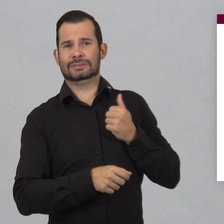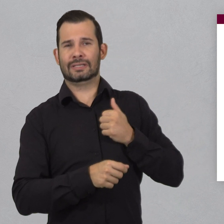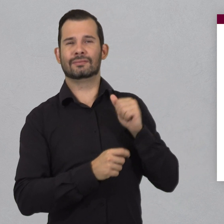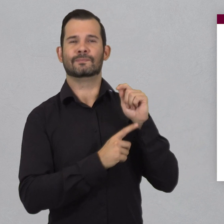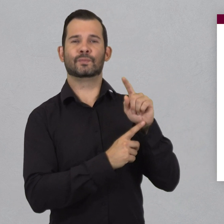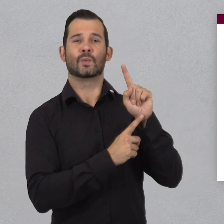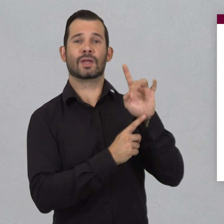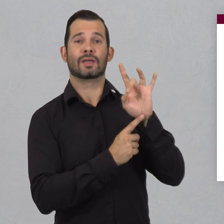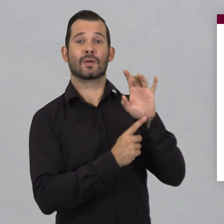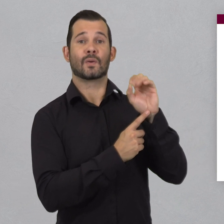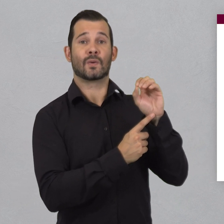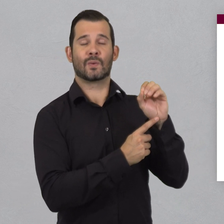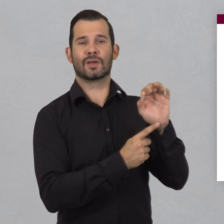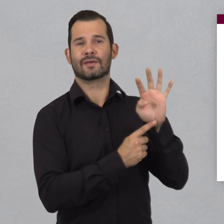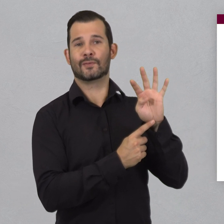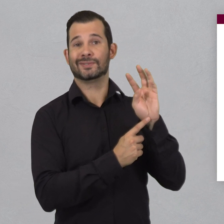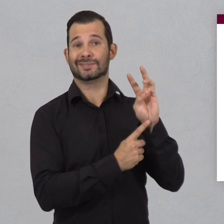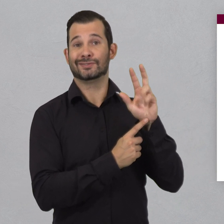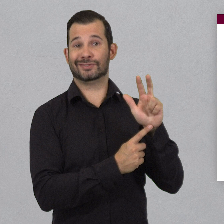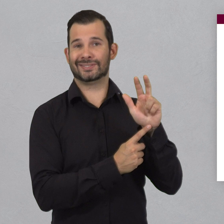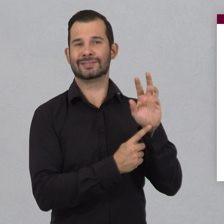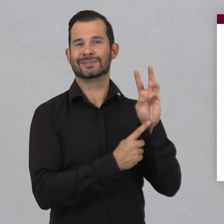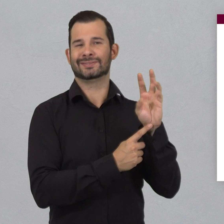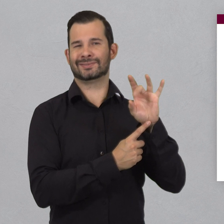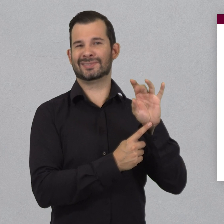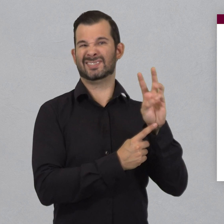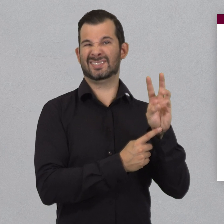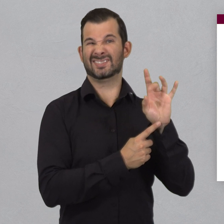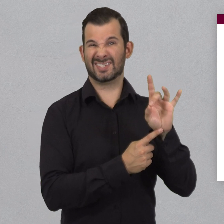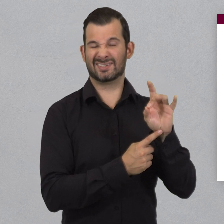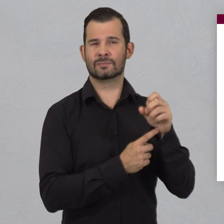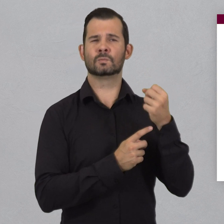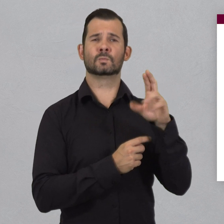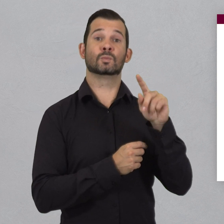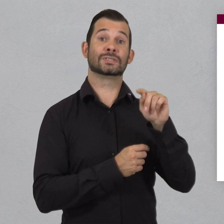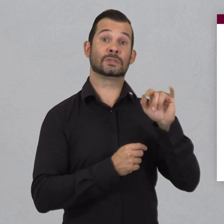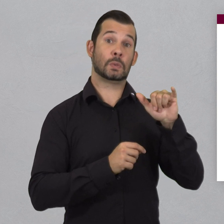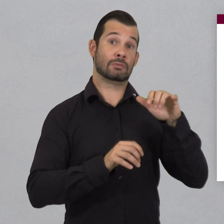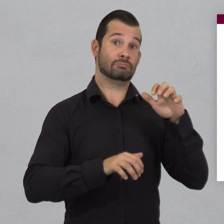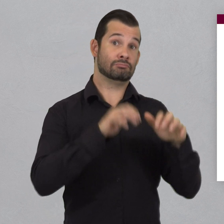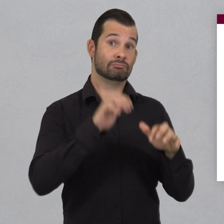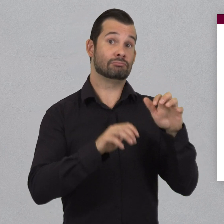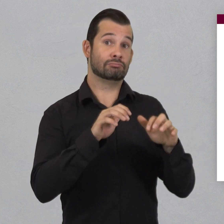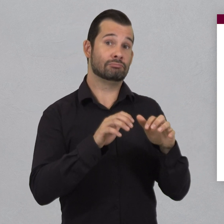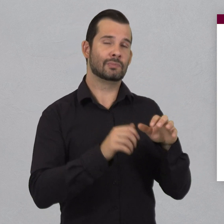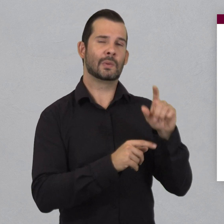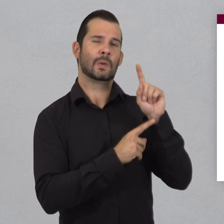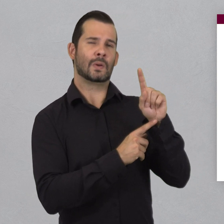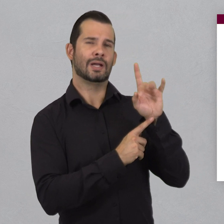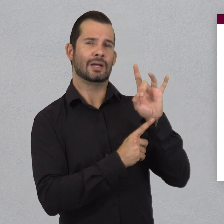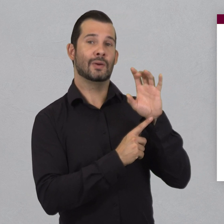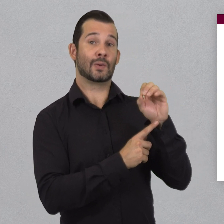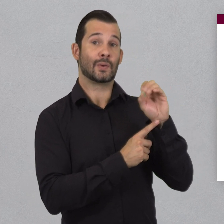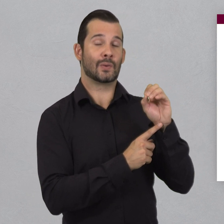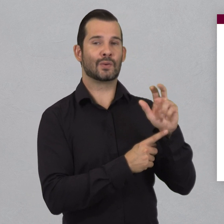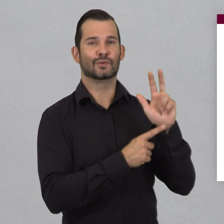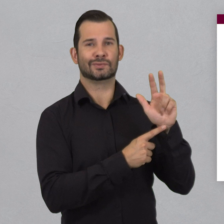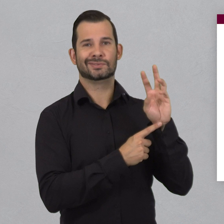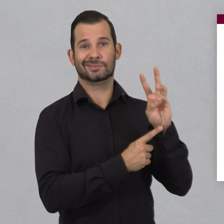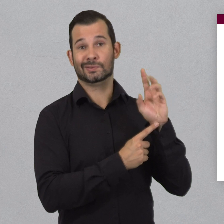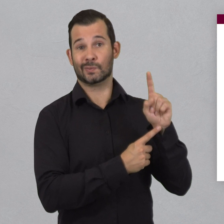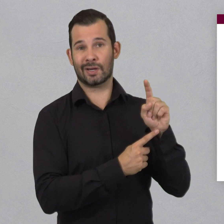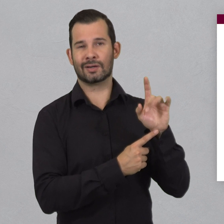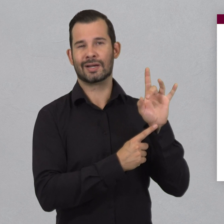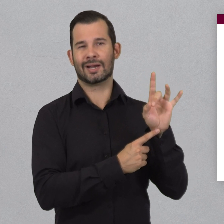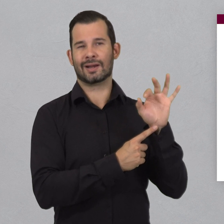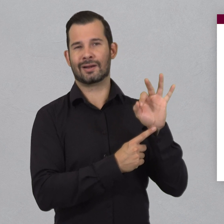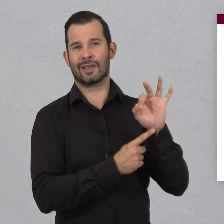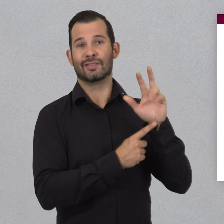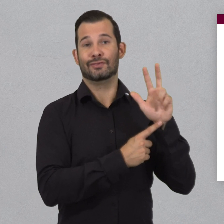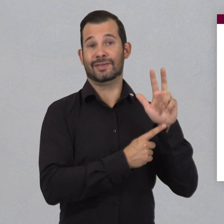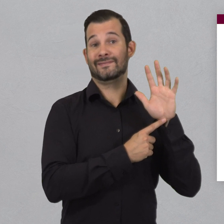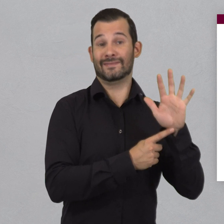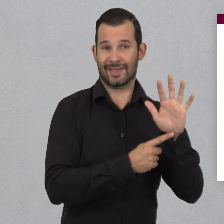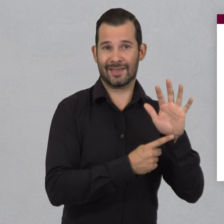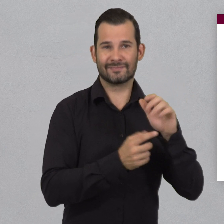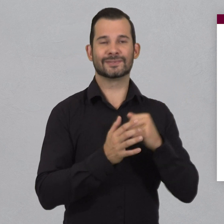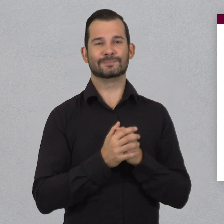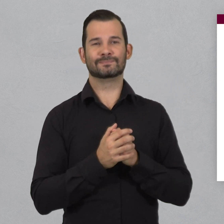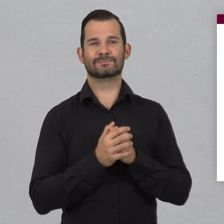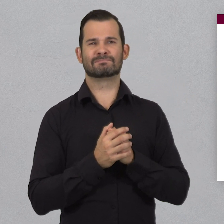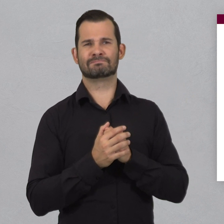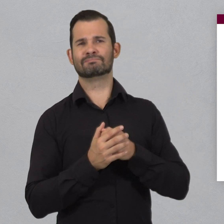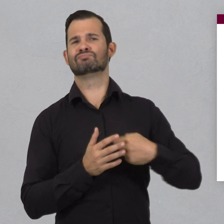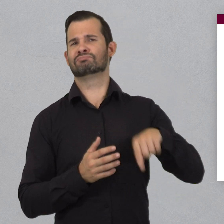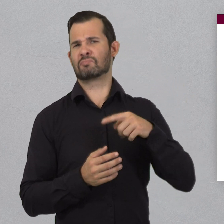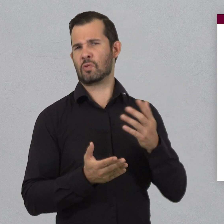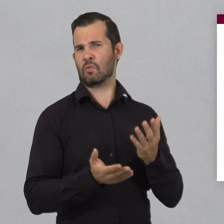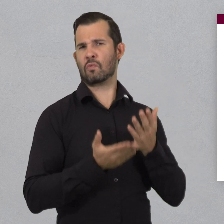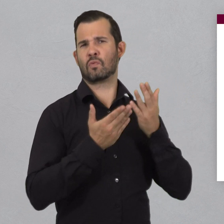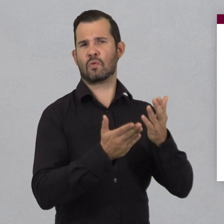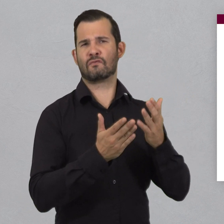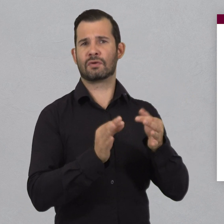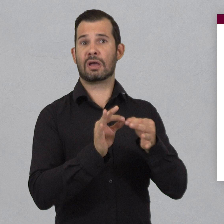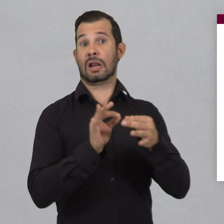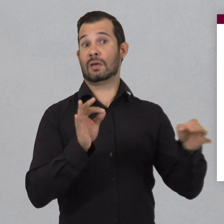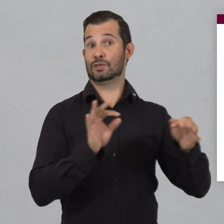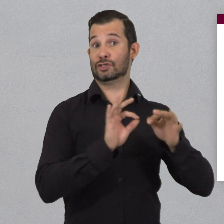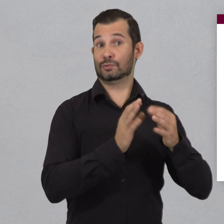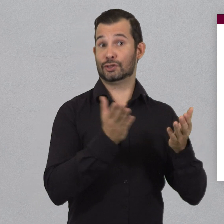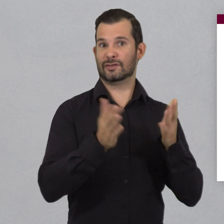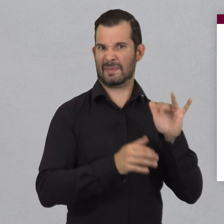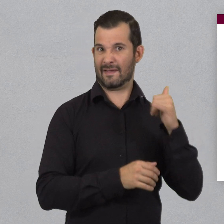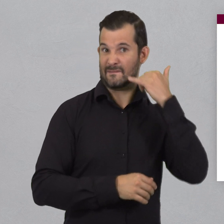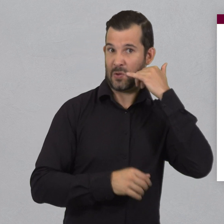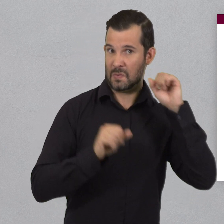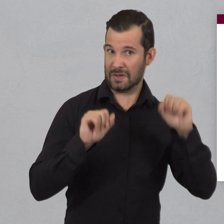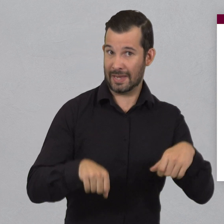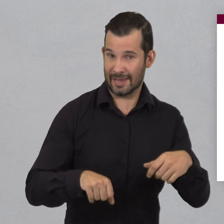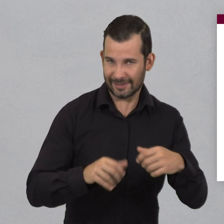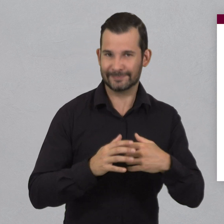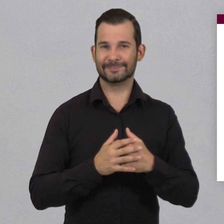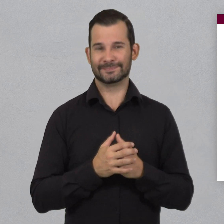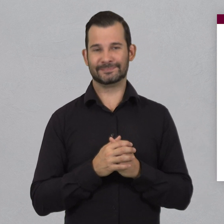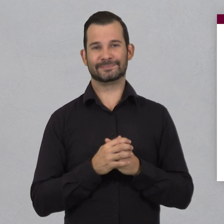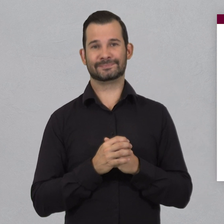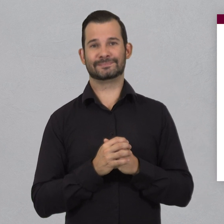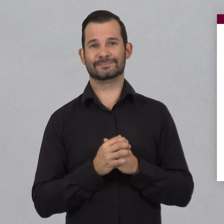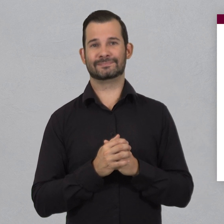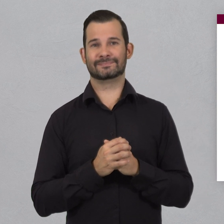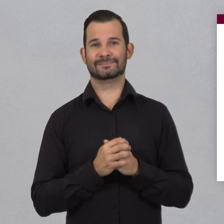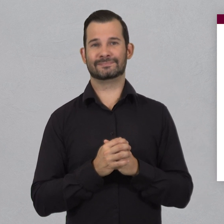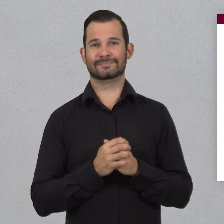at 1-800-463-6868 or 1-800-361-8935 (TTY). We offer language interpretation services by phone.